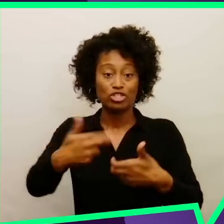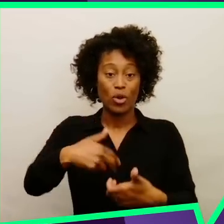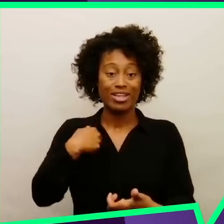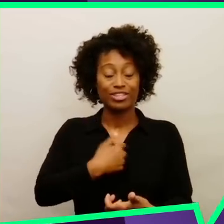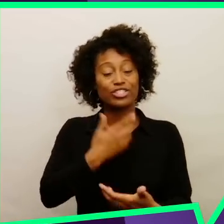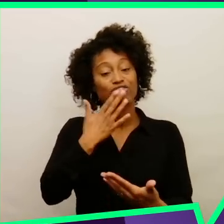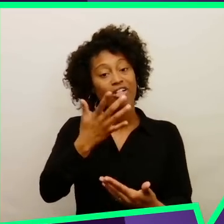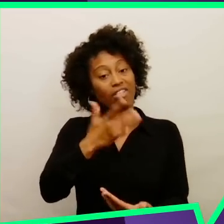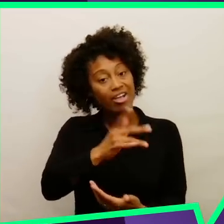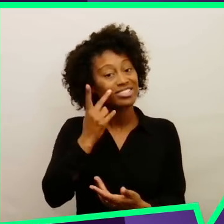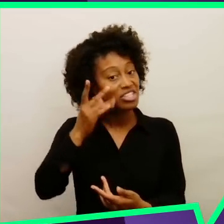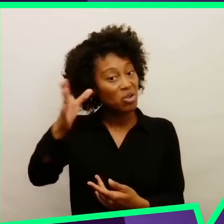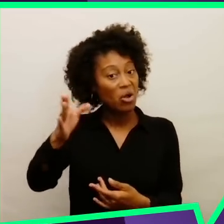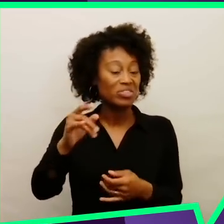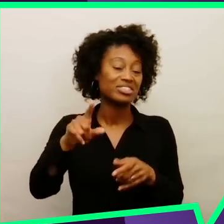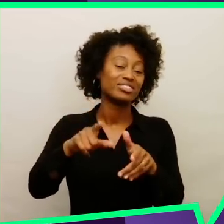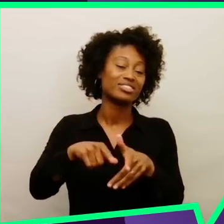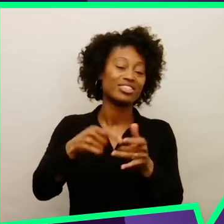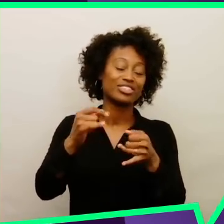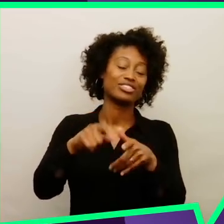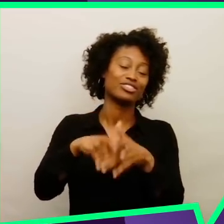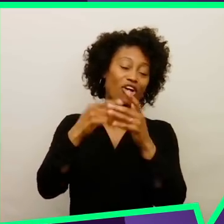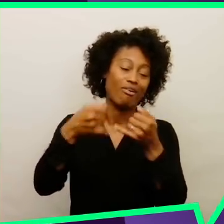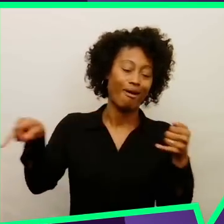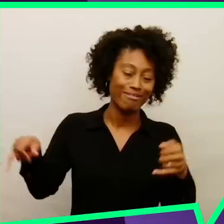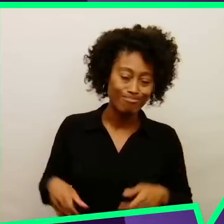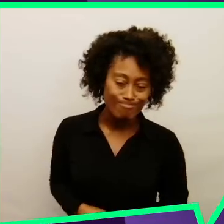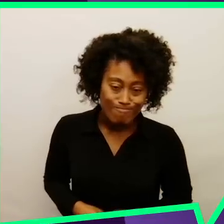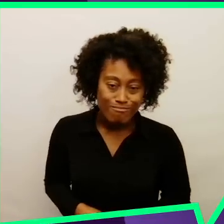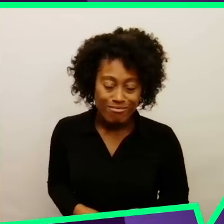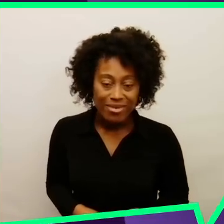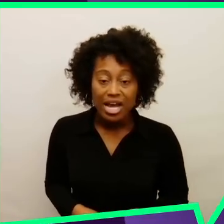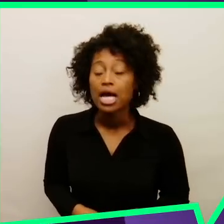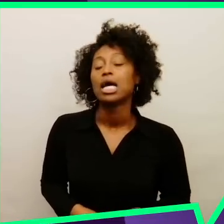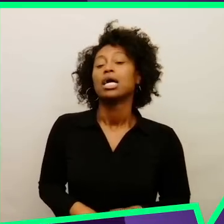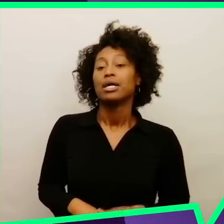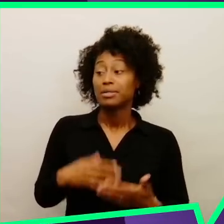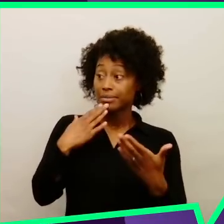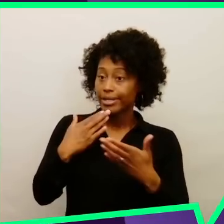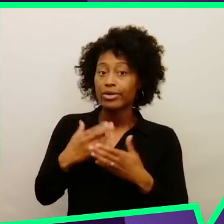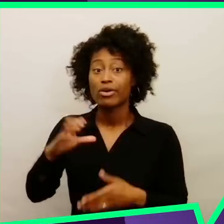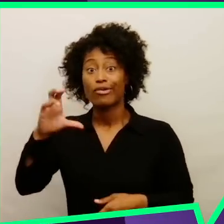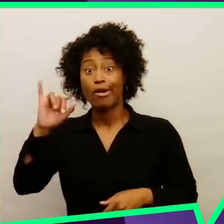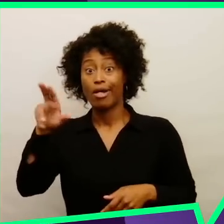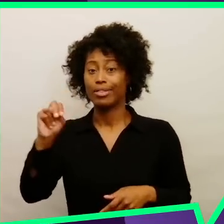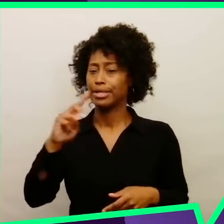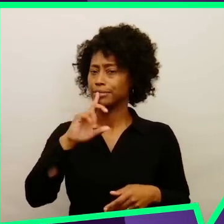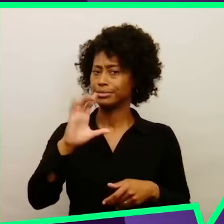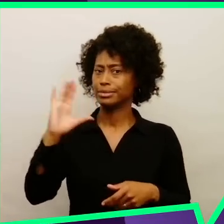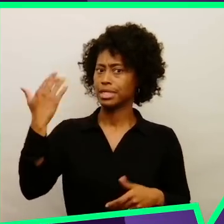And we'll see you on the tarmac. Thank you. I feel like Colin was, like, really confident. What do you think, Lily?